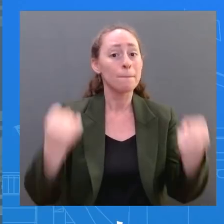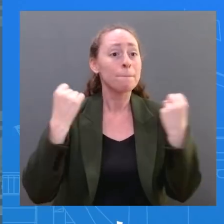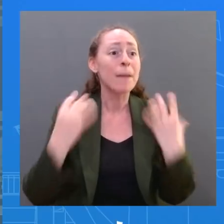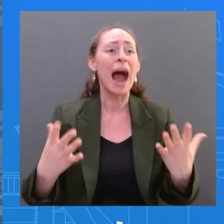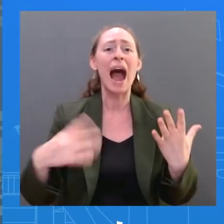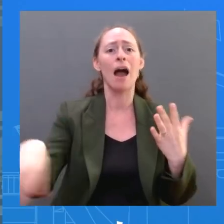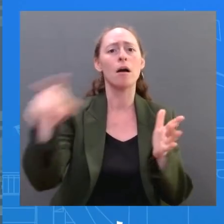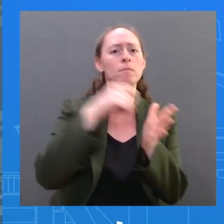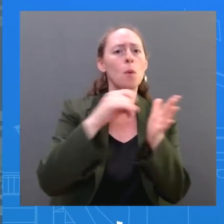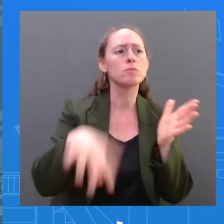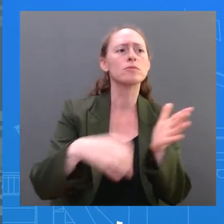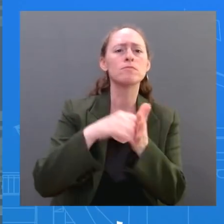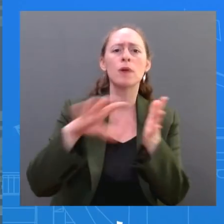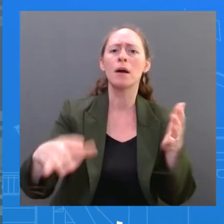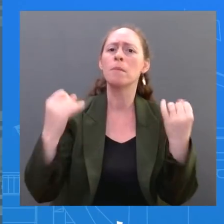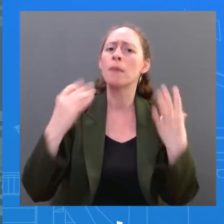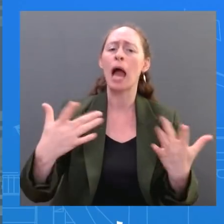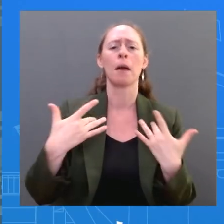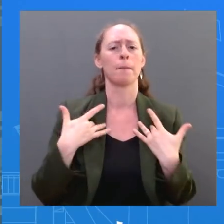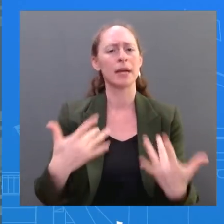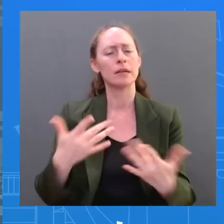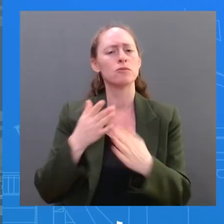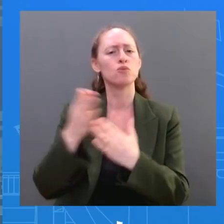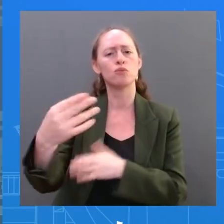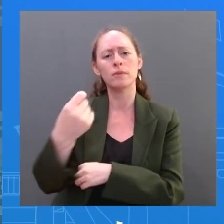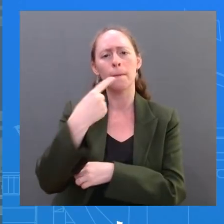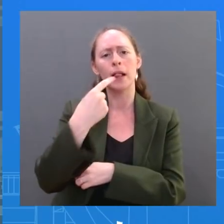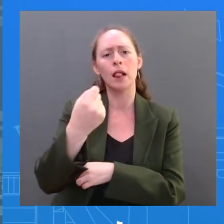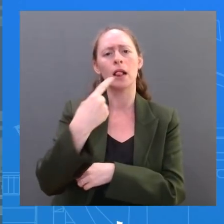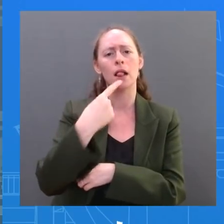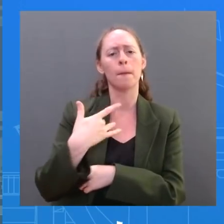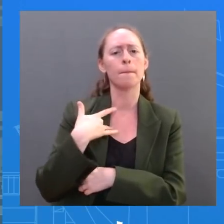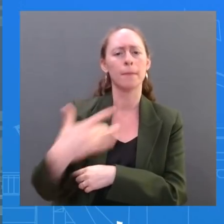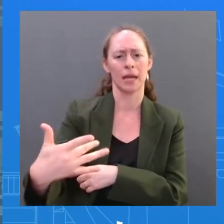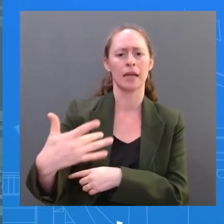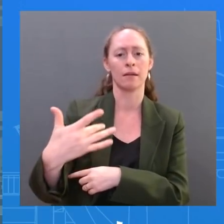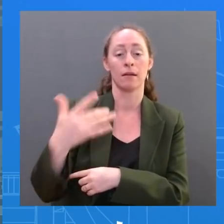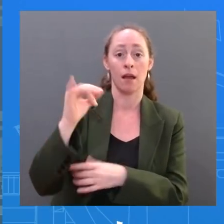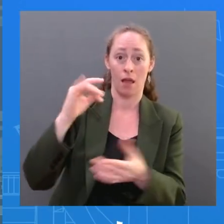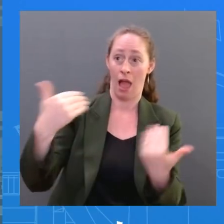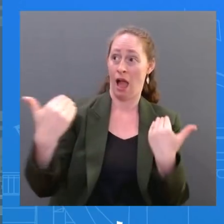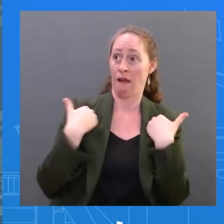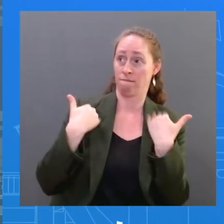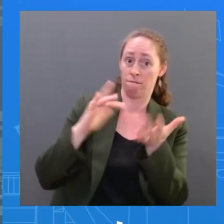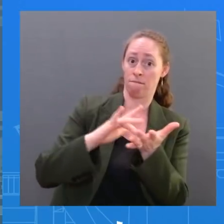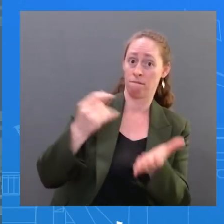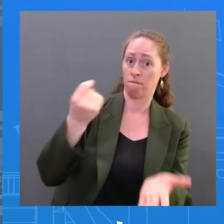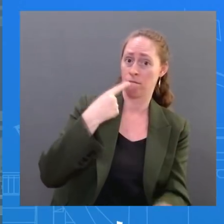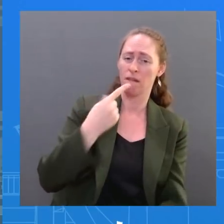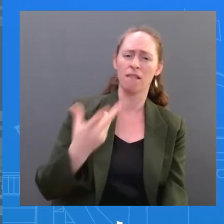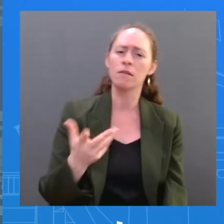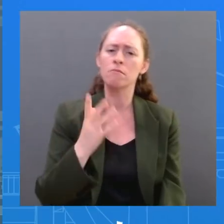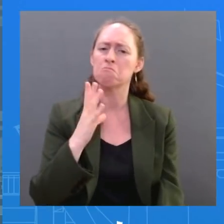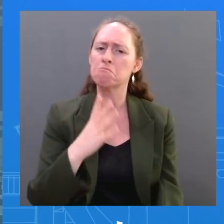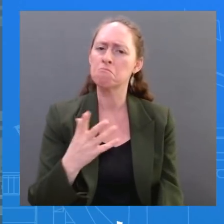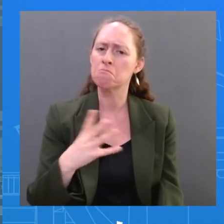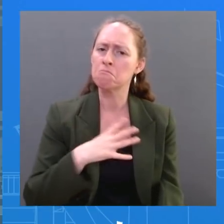So that is a hugely significant thing to make sure that people have accurate information about medication abortion and have the right to take it.